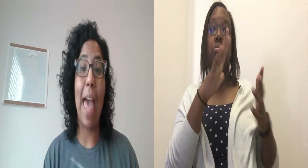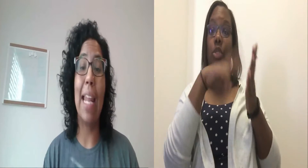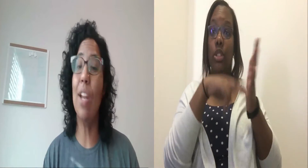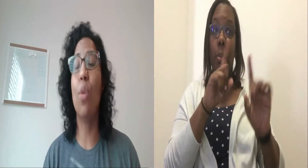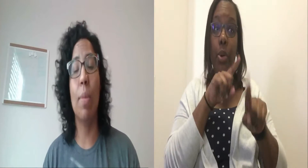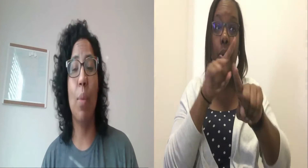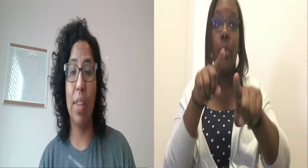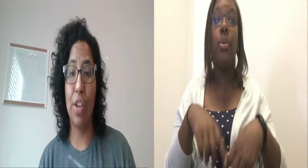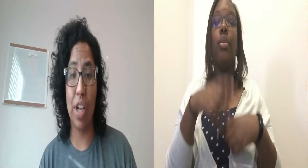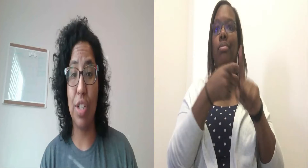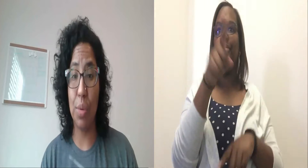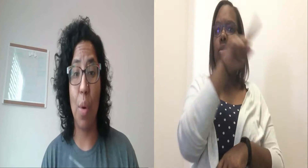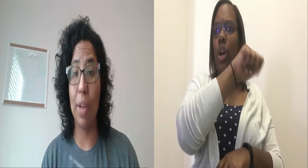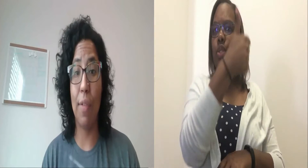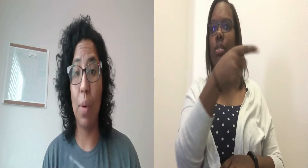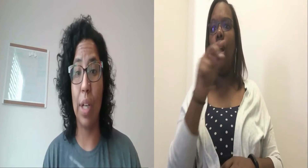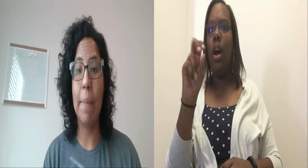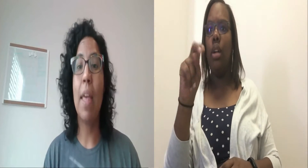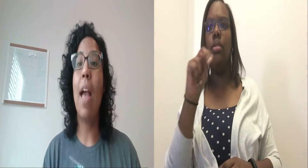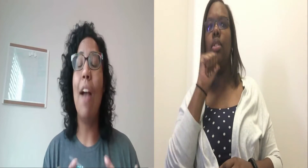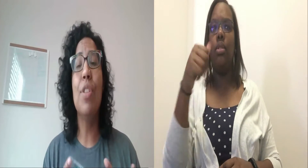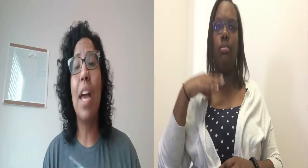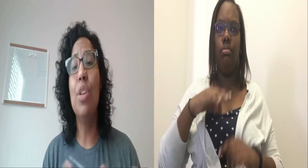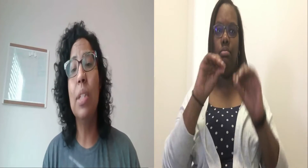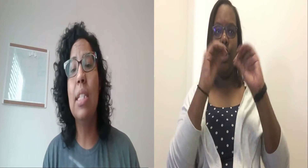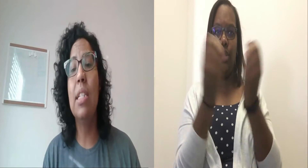that inform the work that you're going to do going forward. After that you will need to